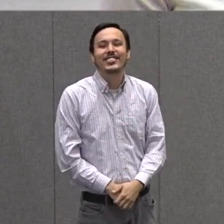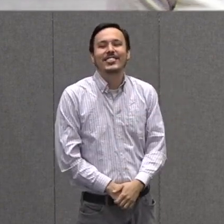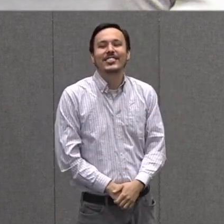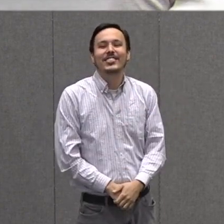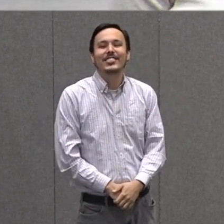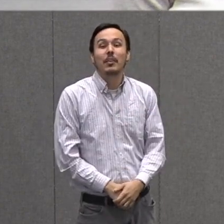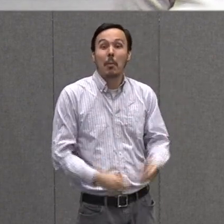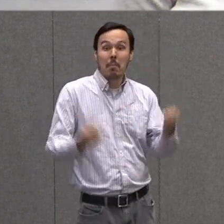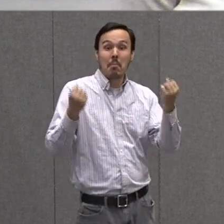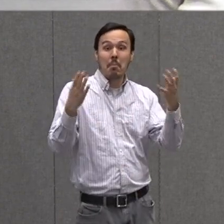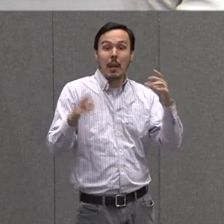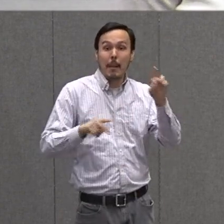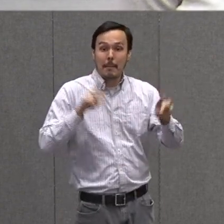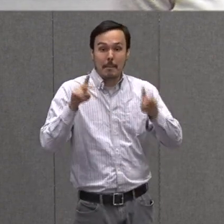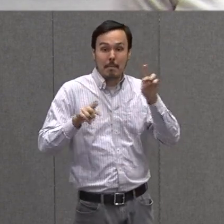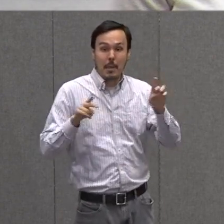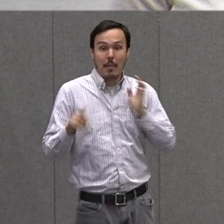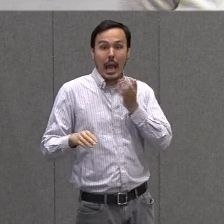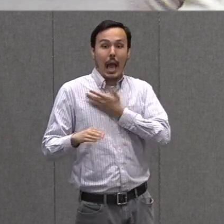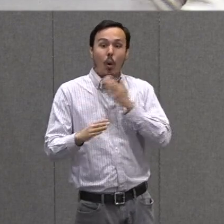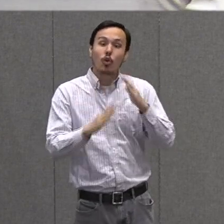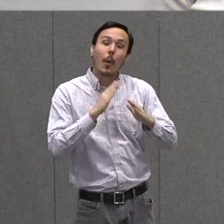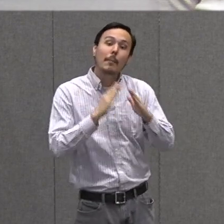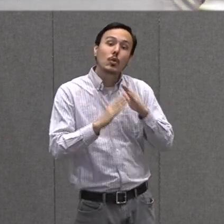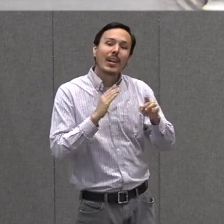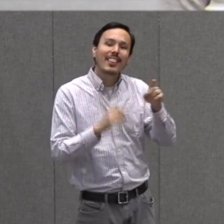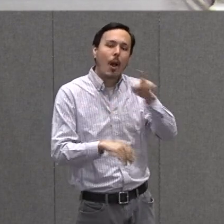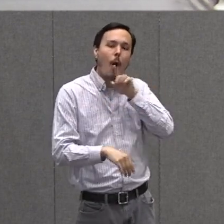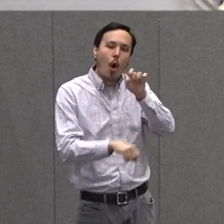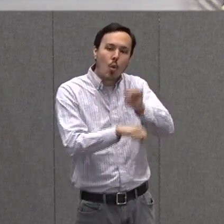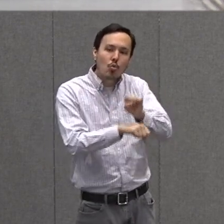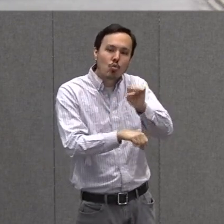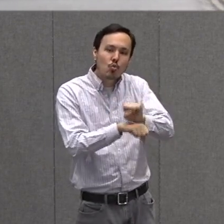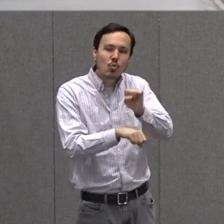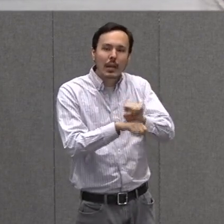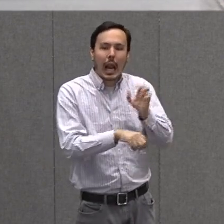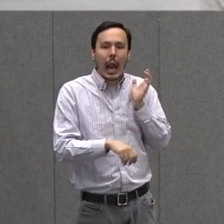Many people in our community are working on the utilities on a regular basis.